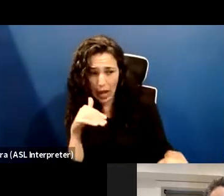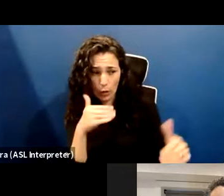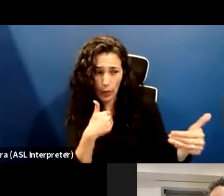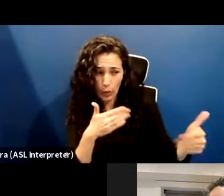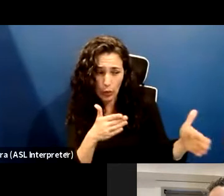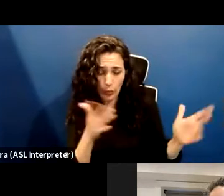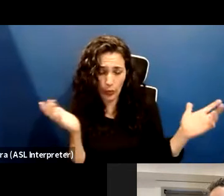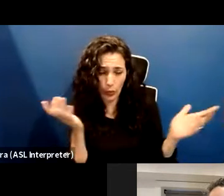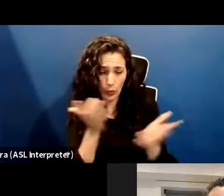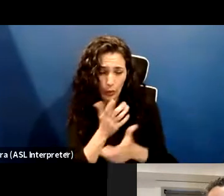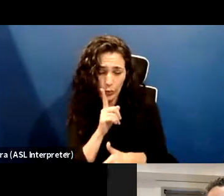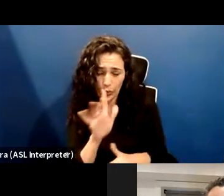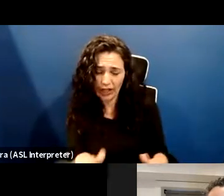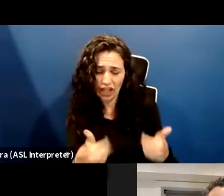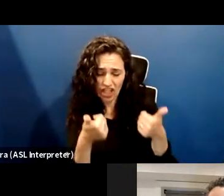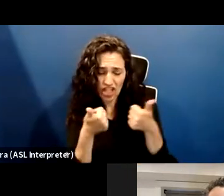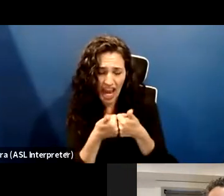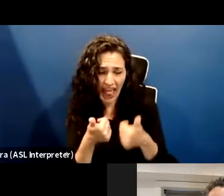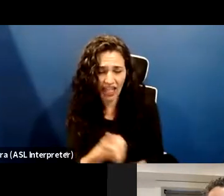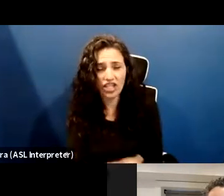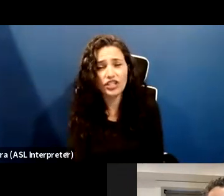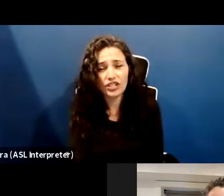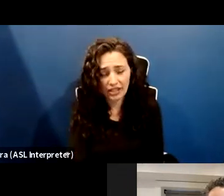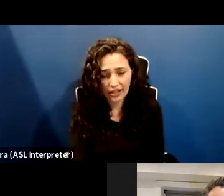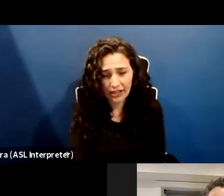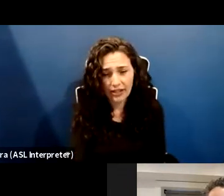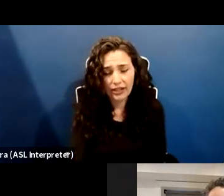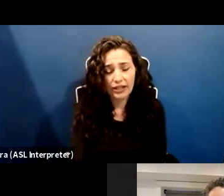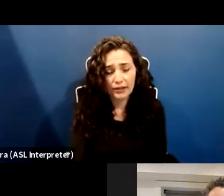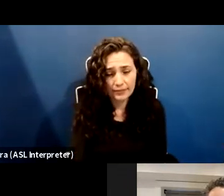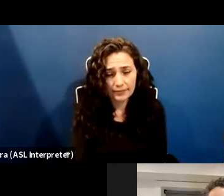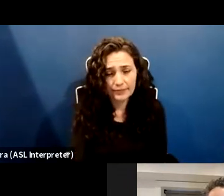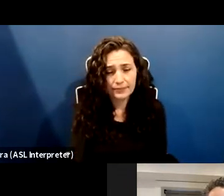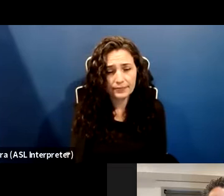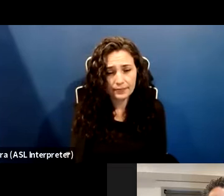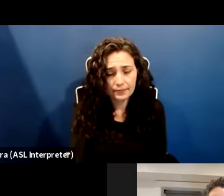So it was very challenging. And, you know, as you saw in the episode in the series,